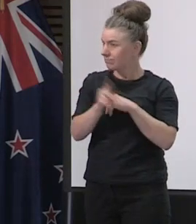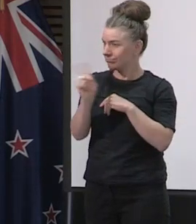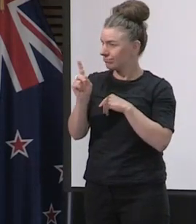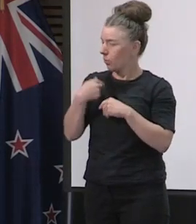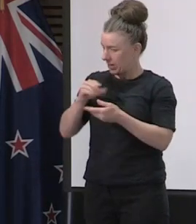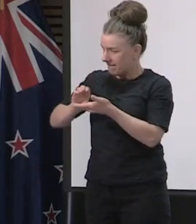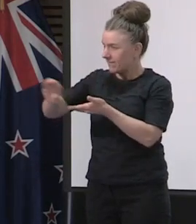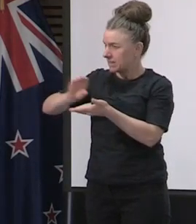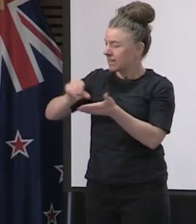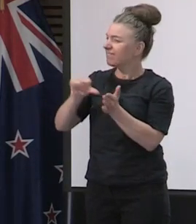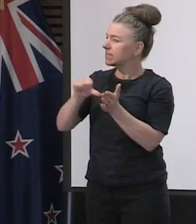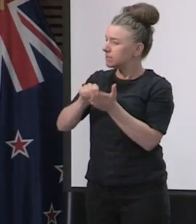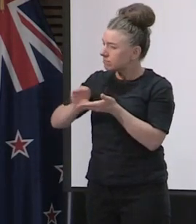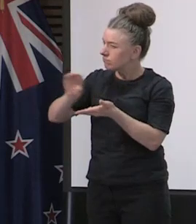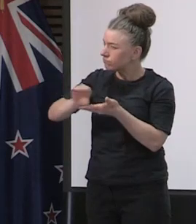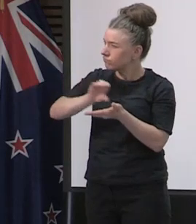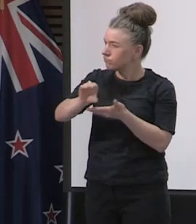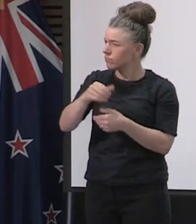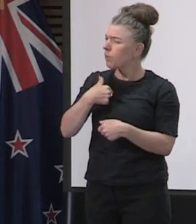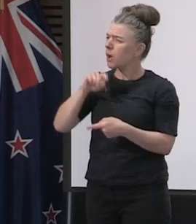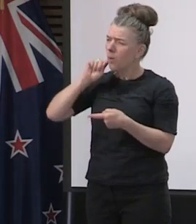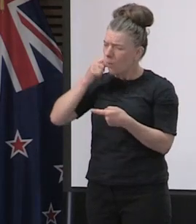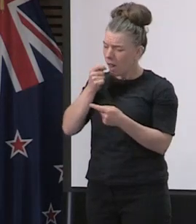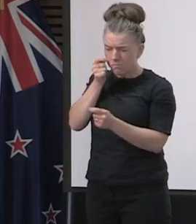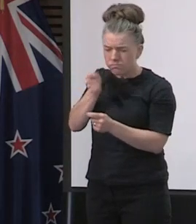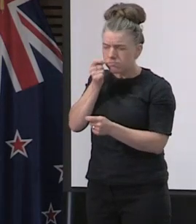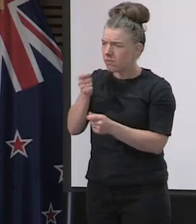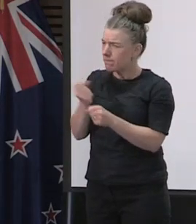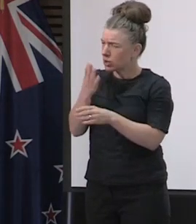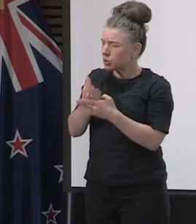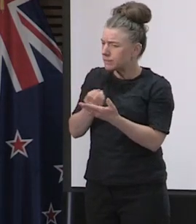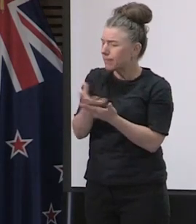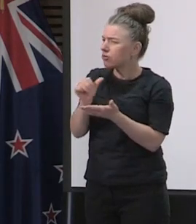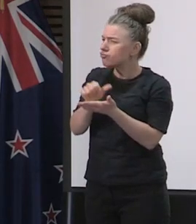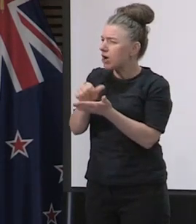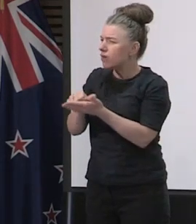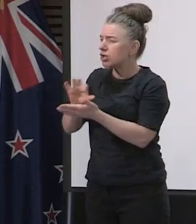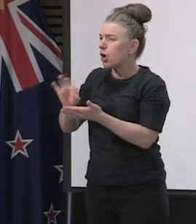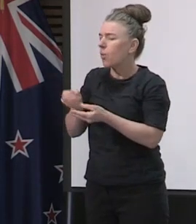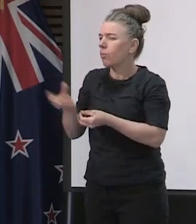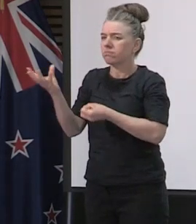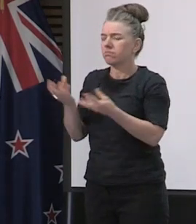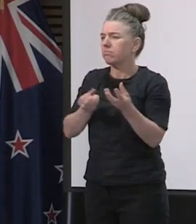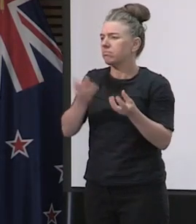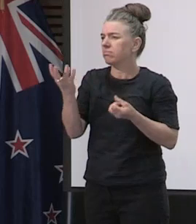times are hard, you don't cut. You invest. We all run the ruler over every line of